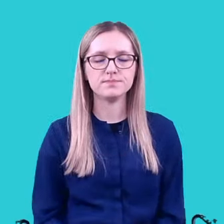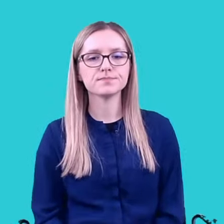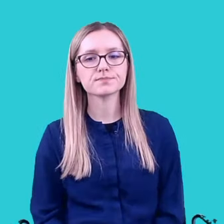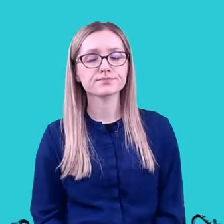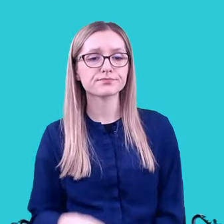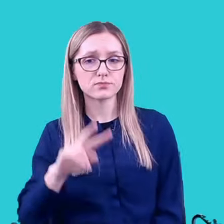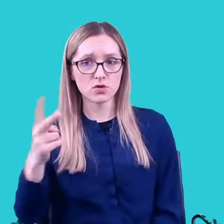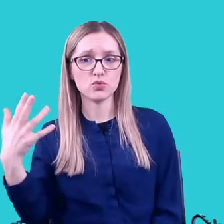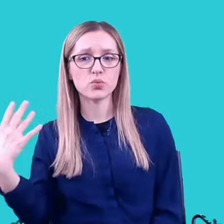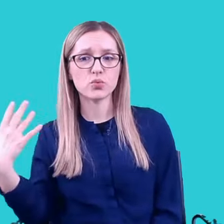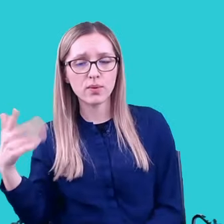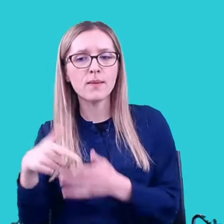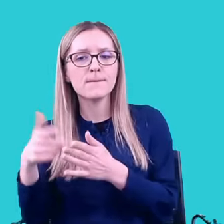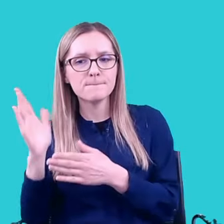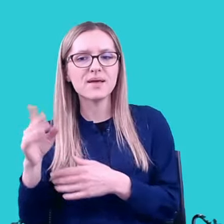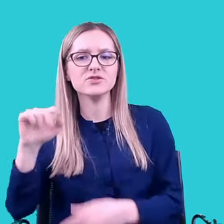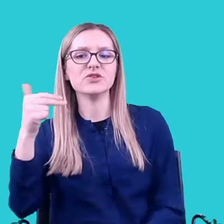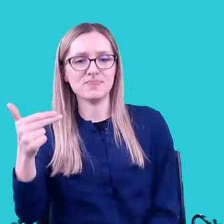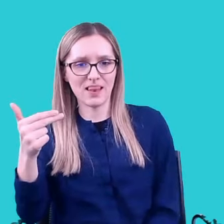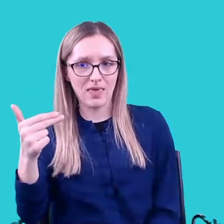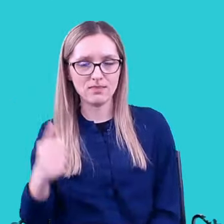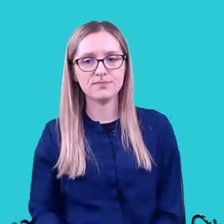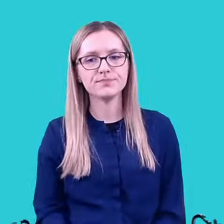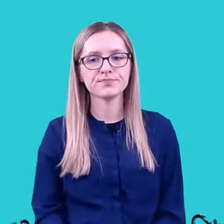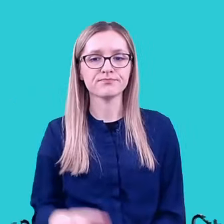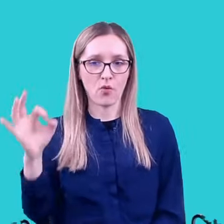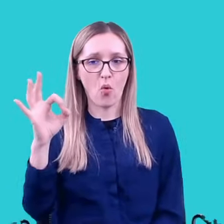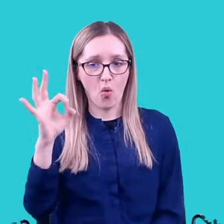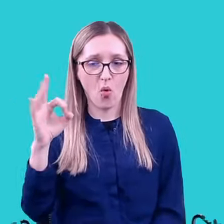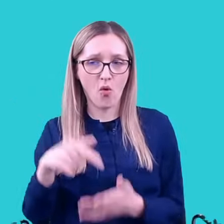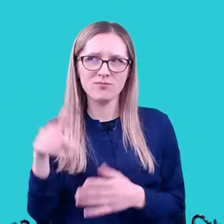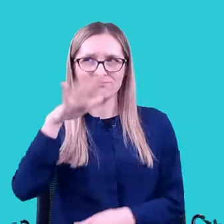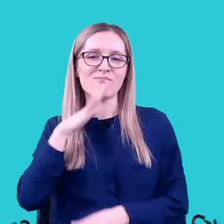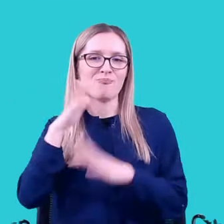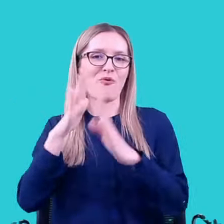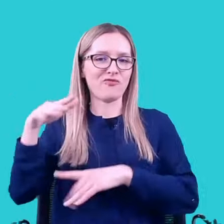On the other hand, we have oxygen. At least in our atmosphere, oxygen is relatively abundant,